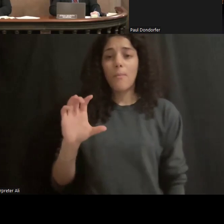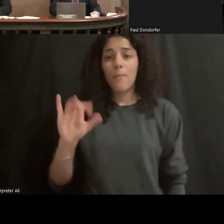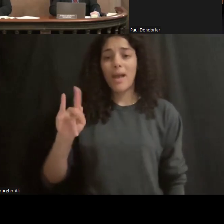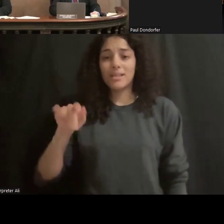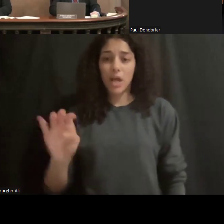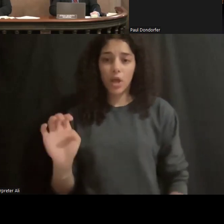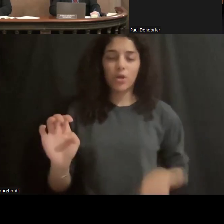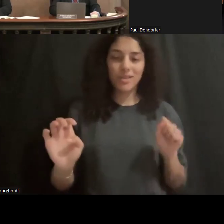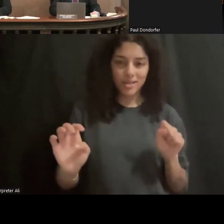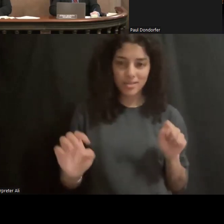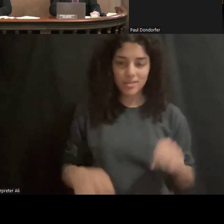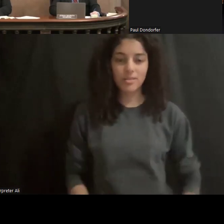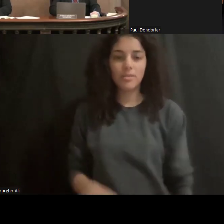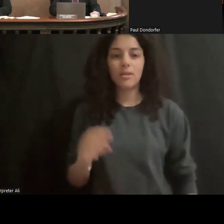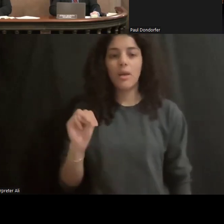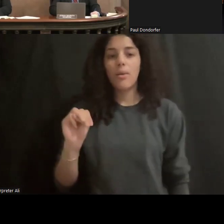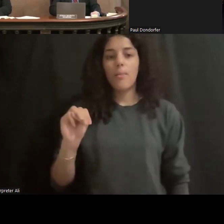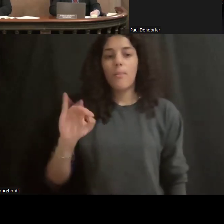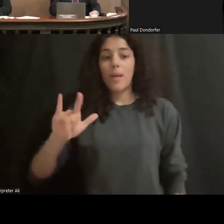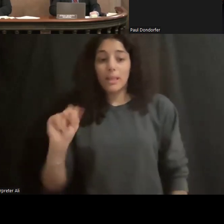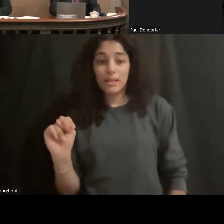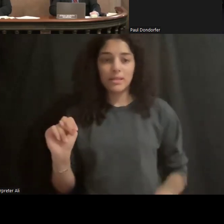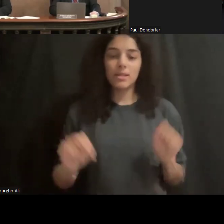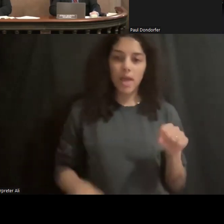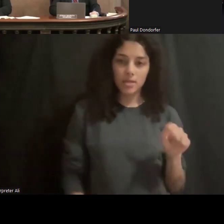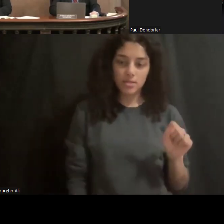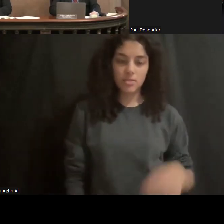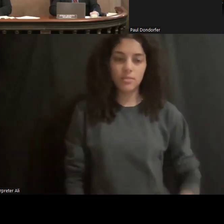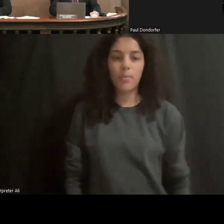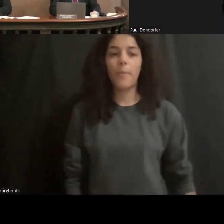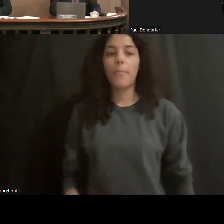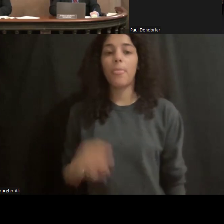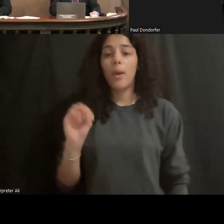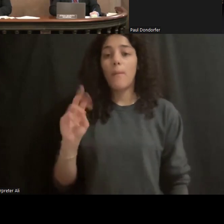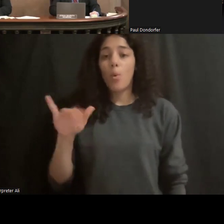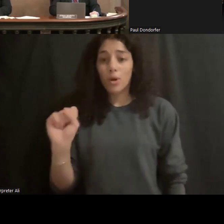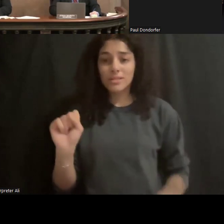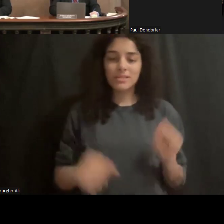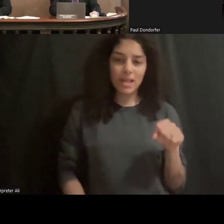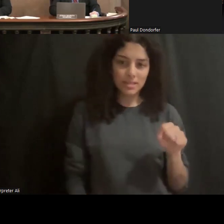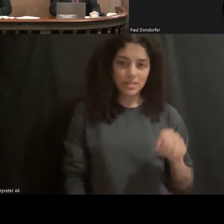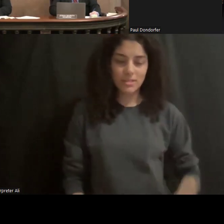McIntyre votes yes Mr Mr Mil yes Mr Milton vote yes Mr Morris yes Mr Morris vote yes Mr Sinclair